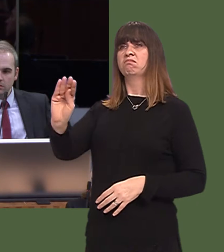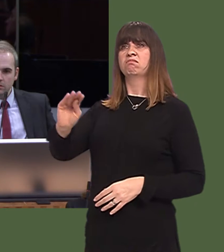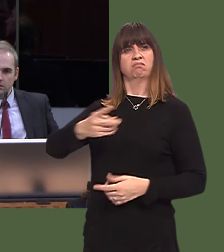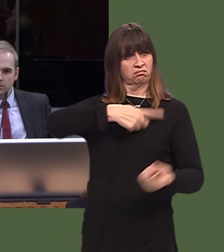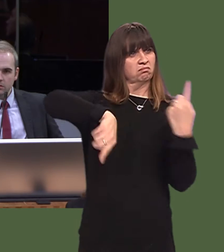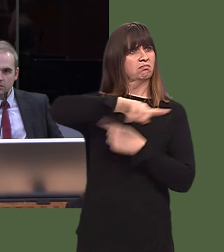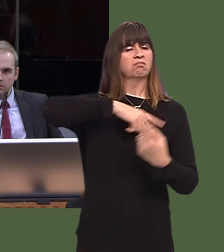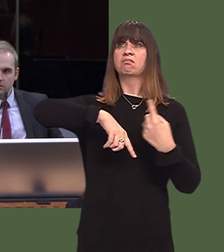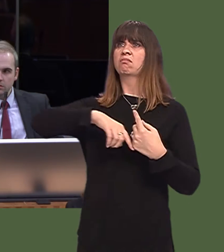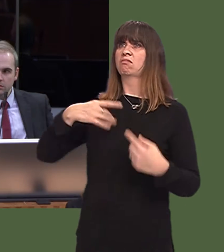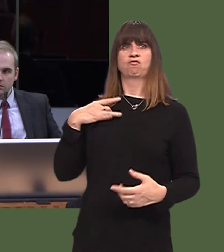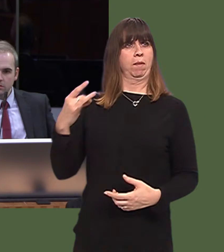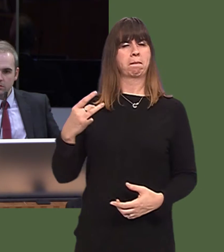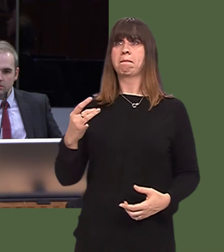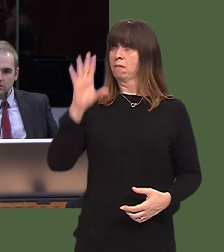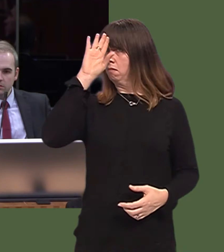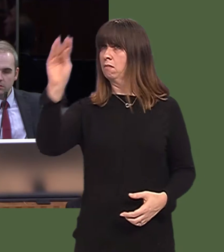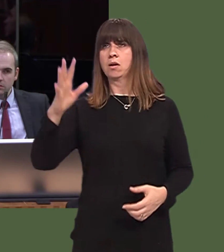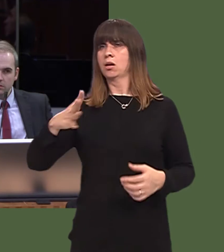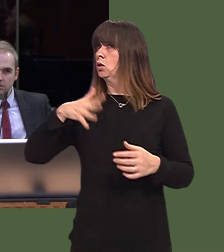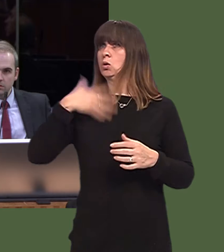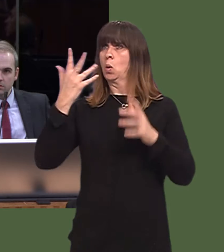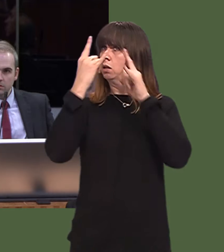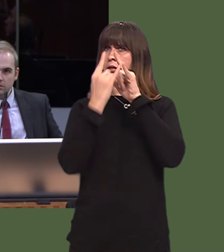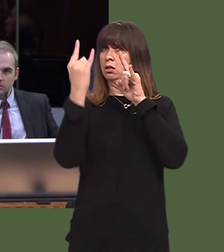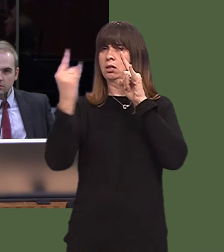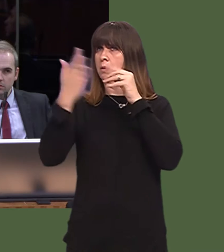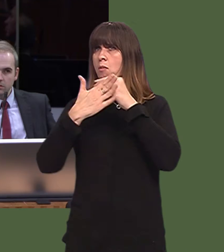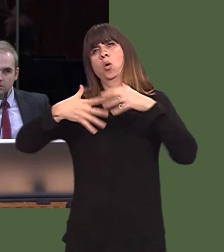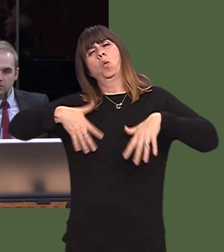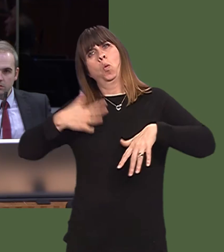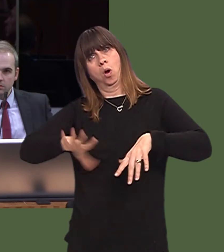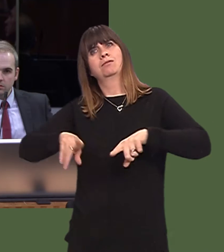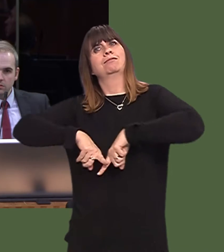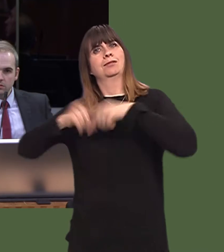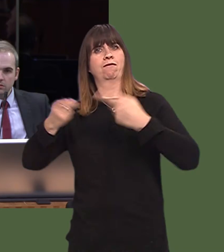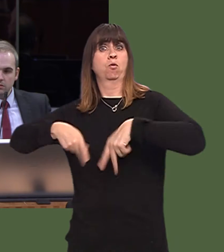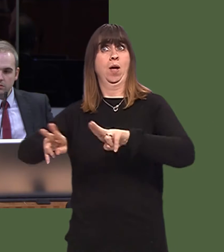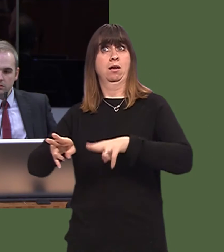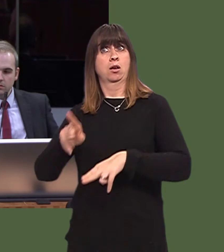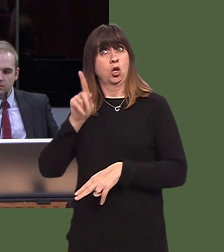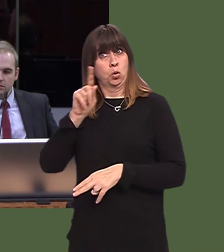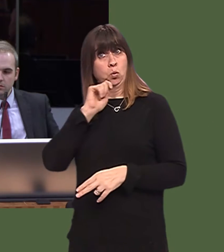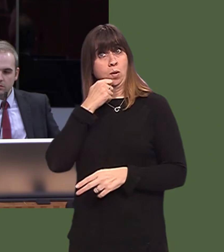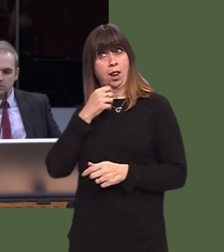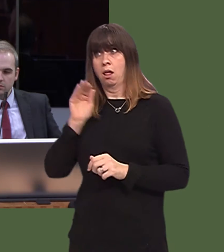will a week ago, will the First Minister give a commitment to contact the National Grid